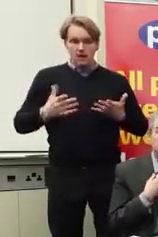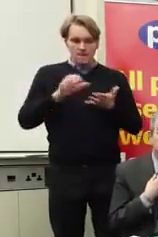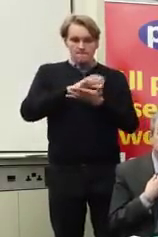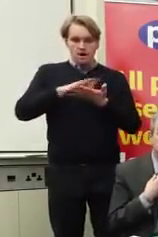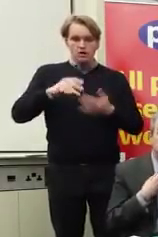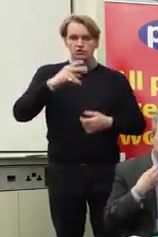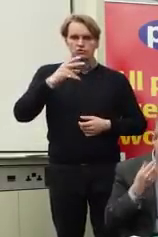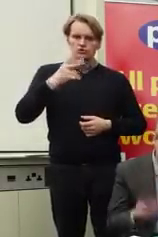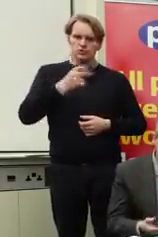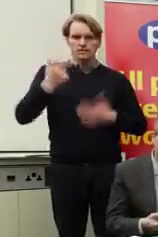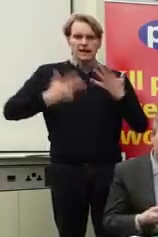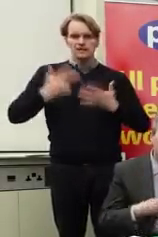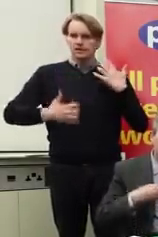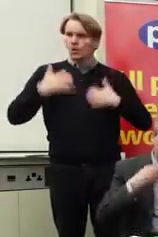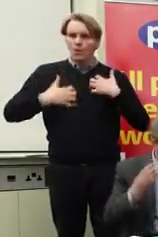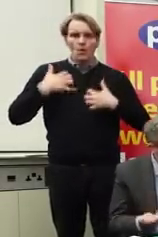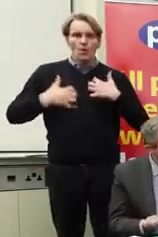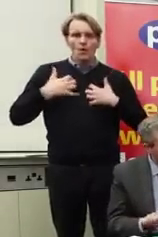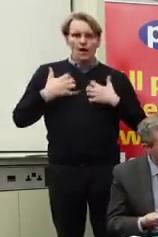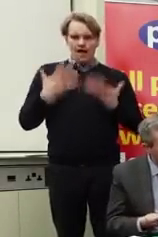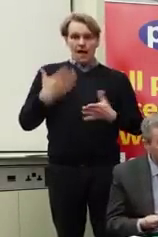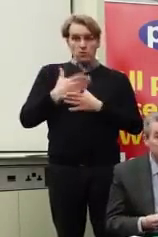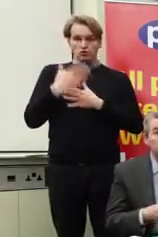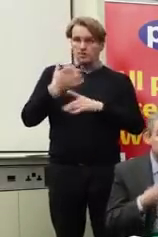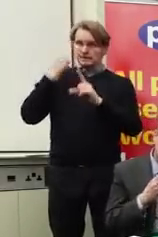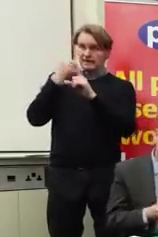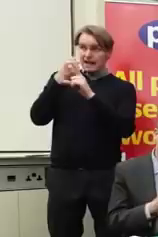as a union is to campaign now and to fight in the here and now but it's to also